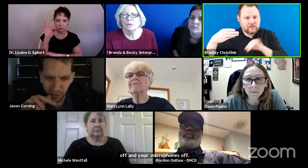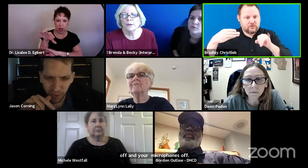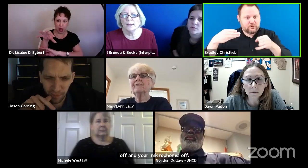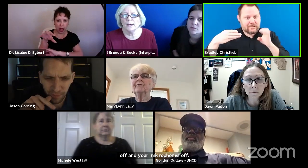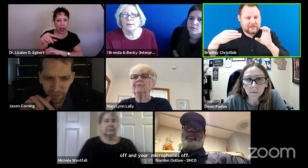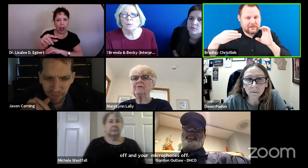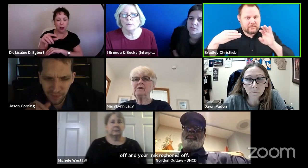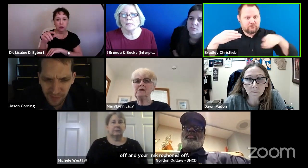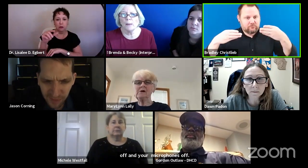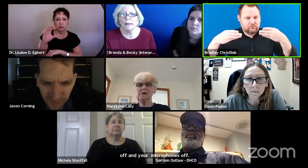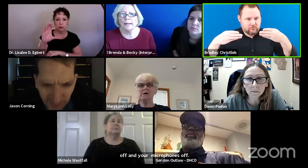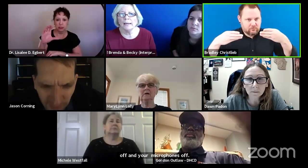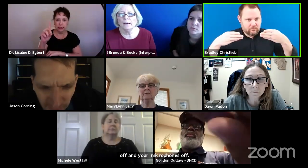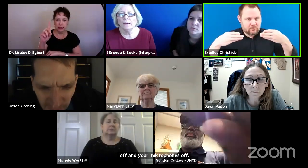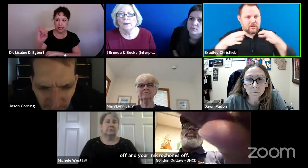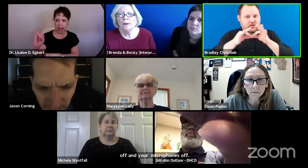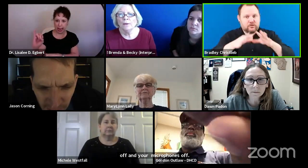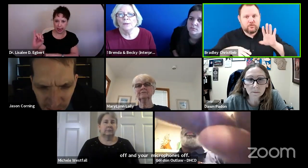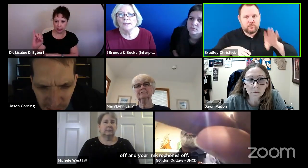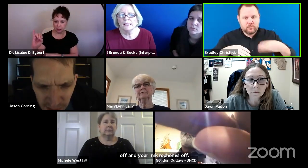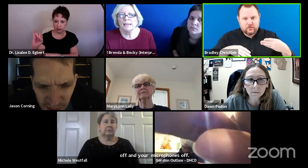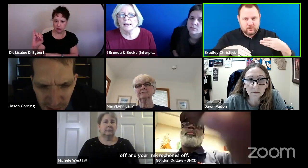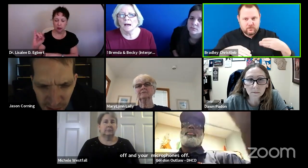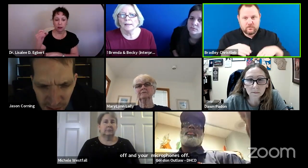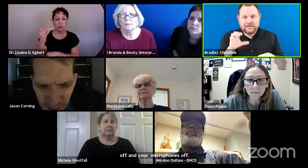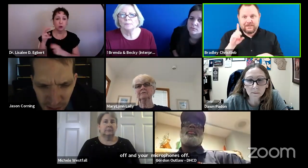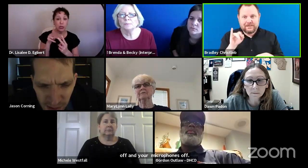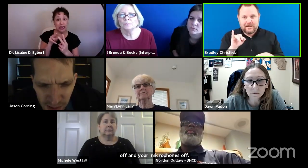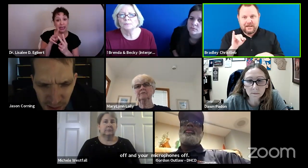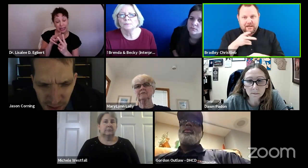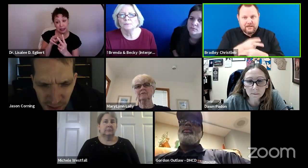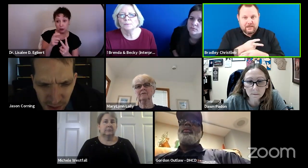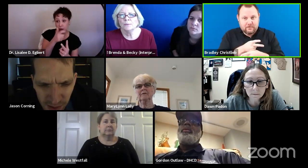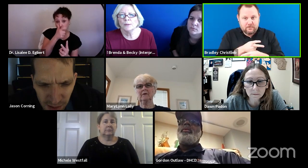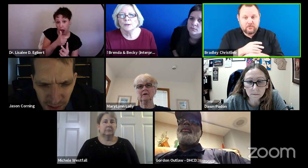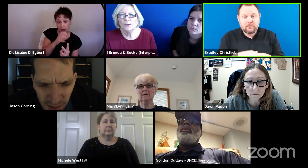There should be about 4-5 people seen on the grid, and that should be all. TraciAnn will be spotlighting the CDI.